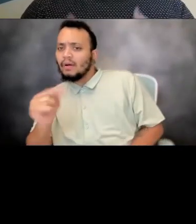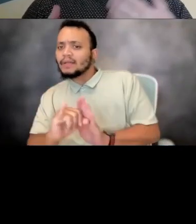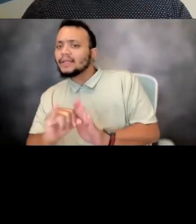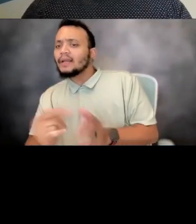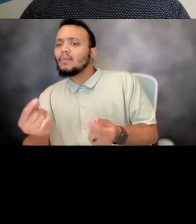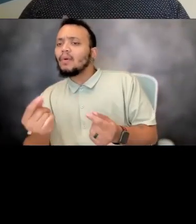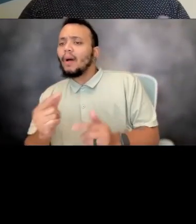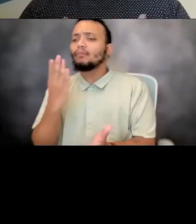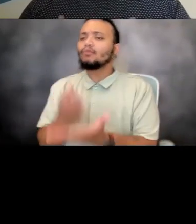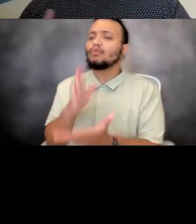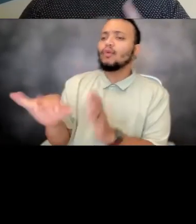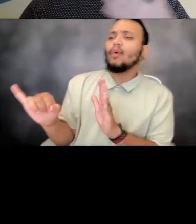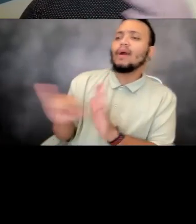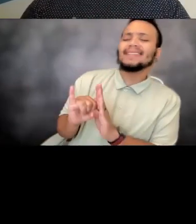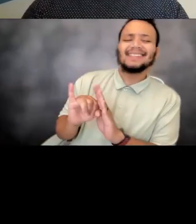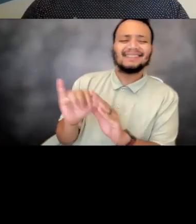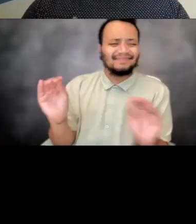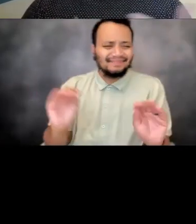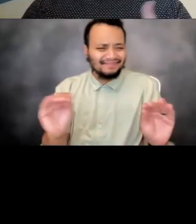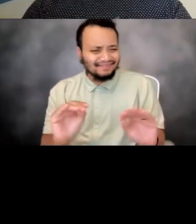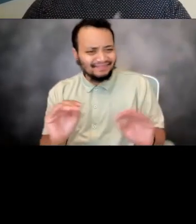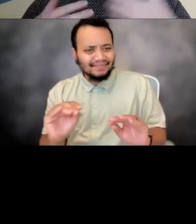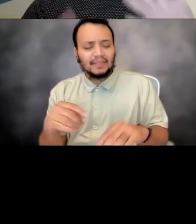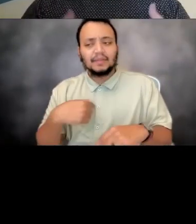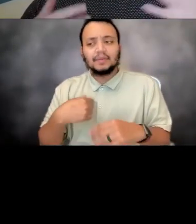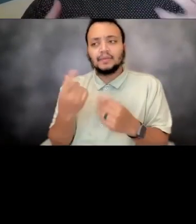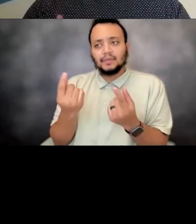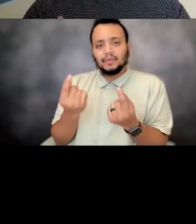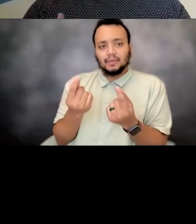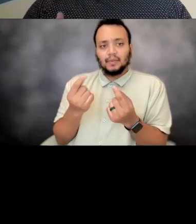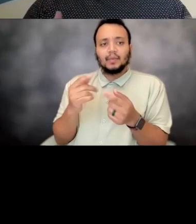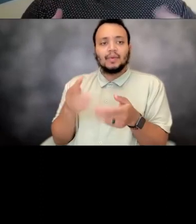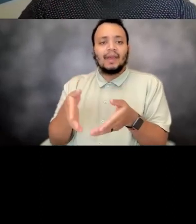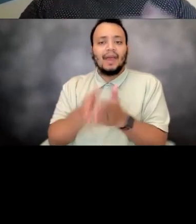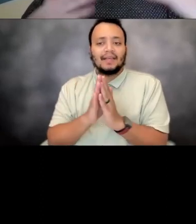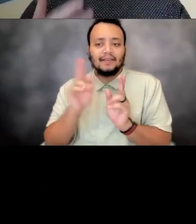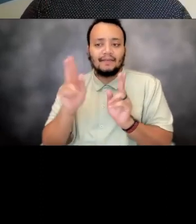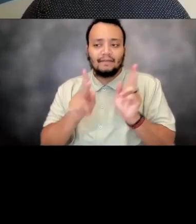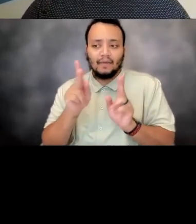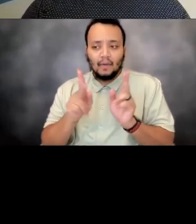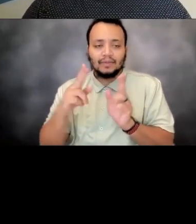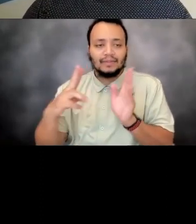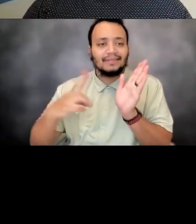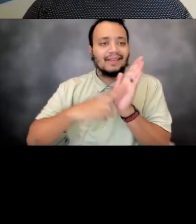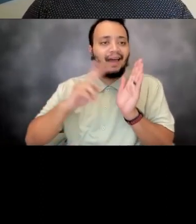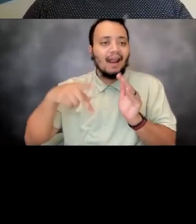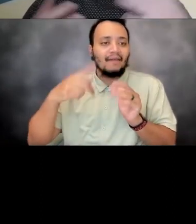that they have a certain identity. So we asked people to sign up for sessions that felt in alignment with them